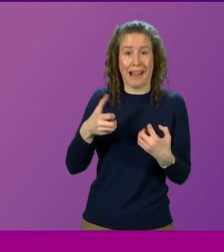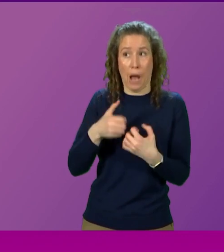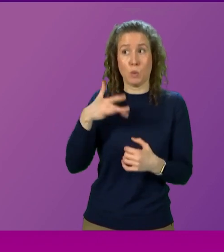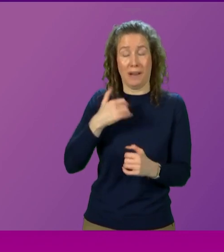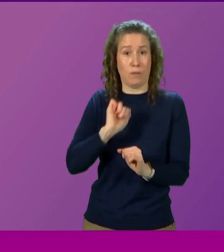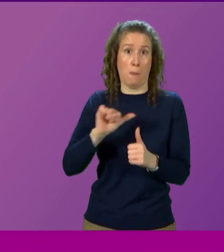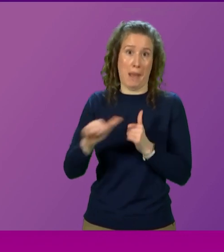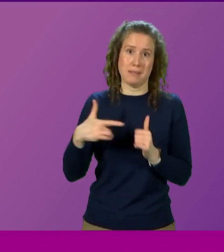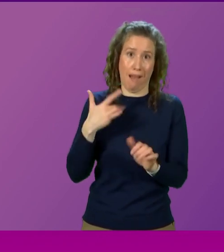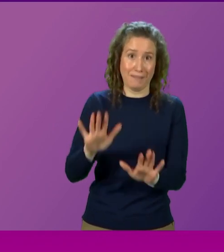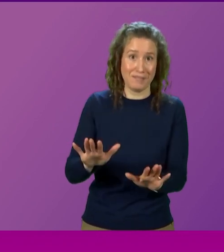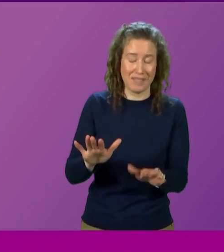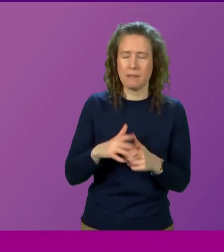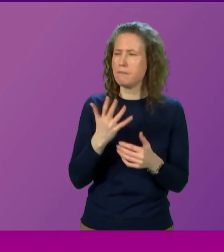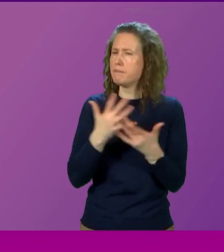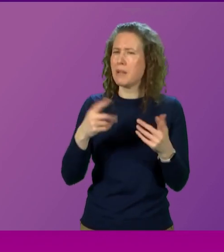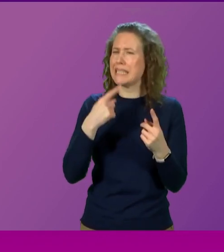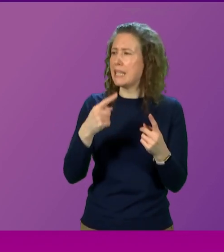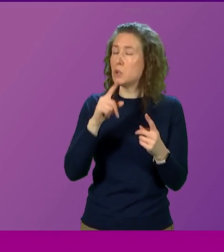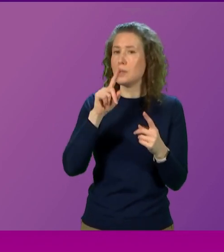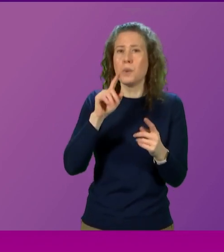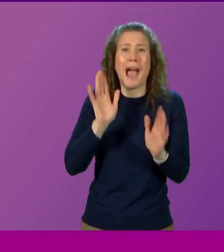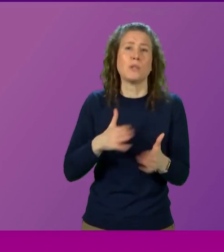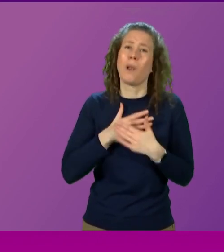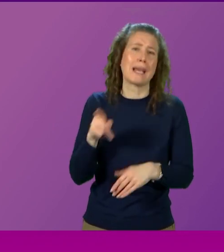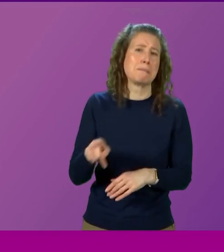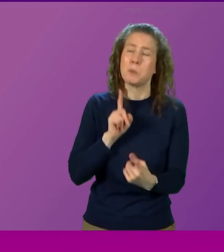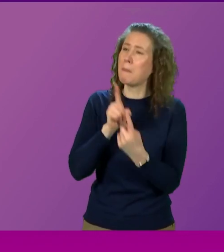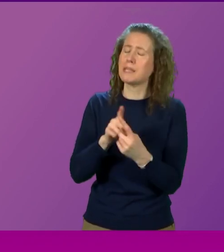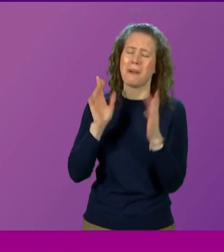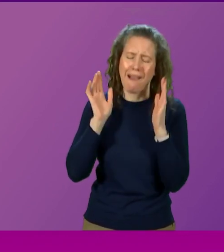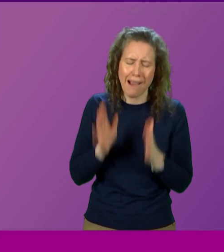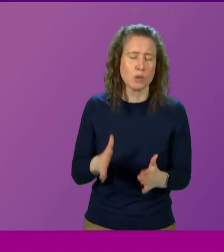As many have said, people who met him could not fail to like him and be inspired by him.